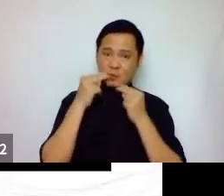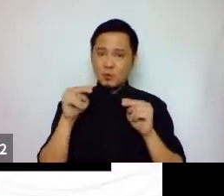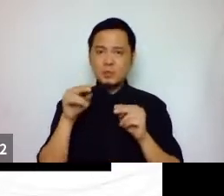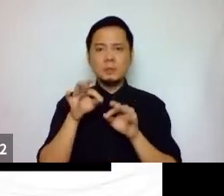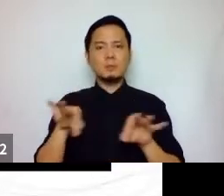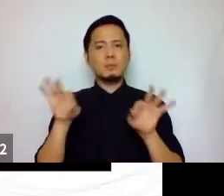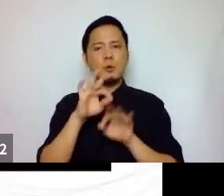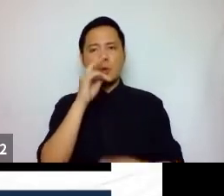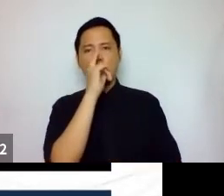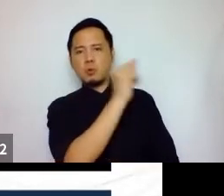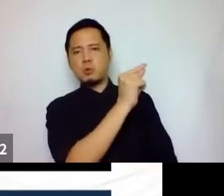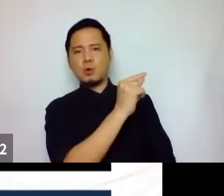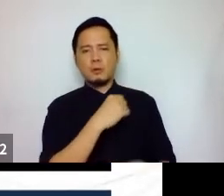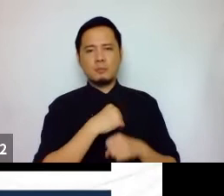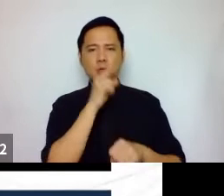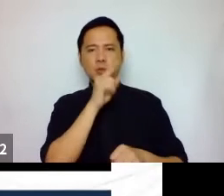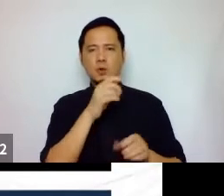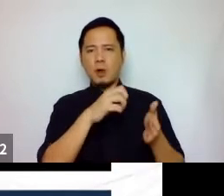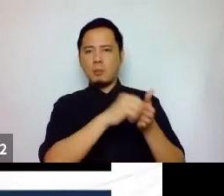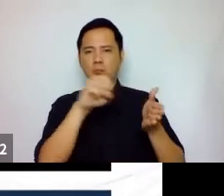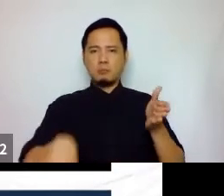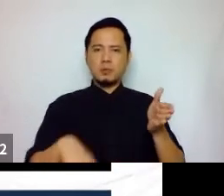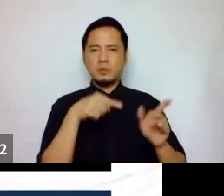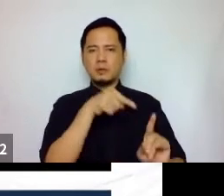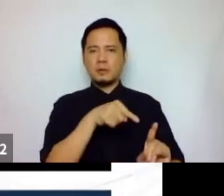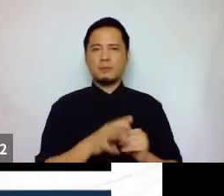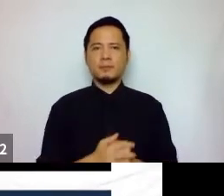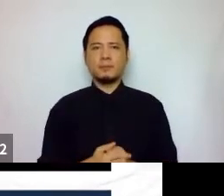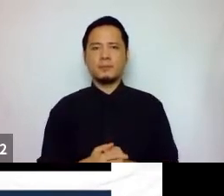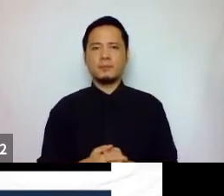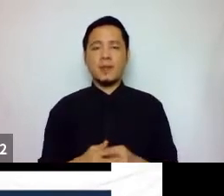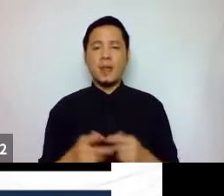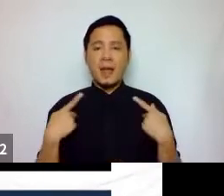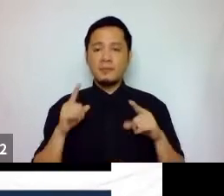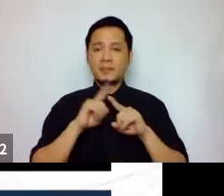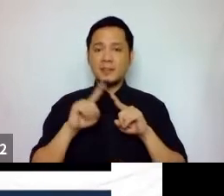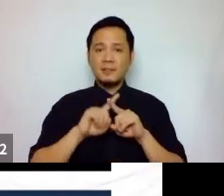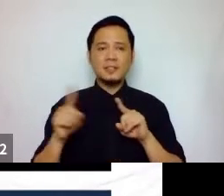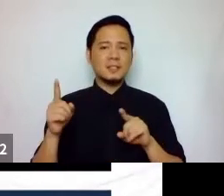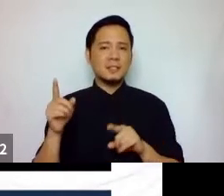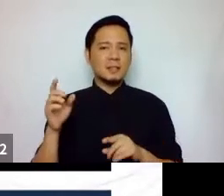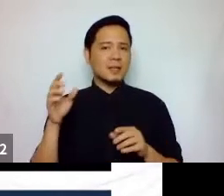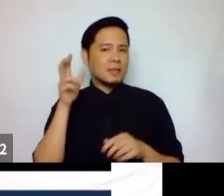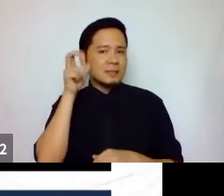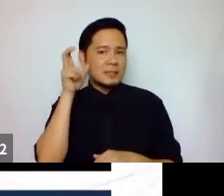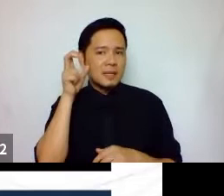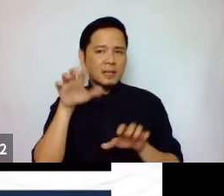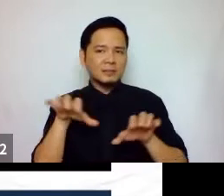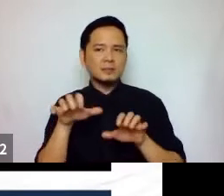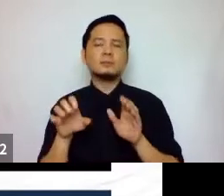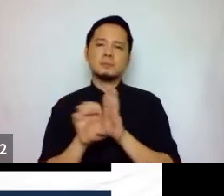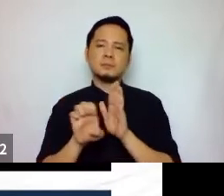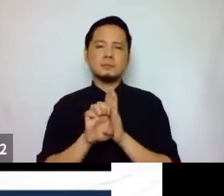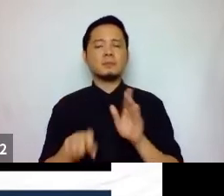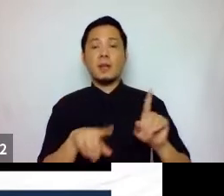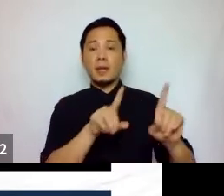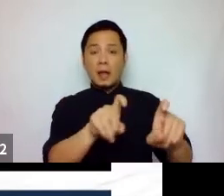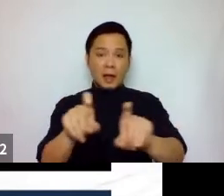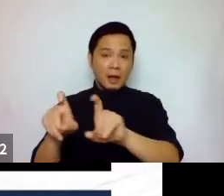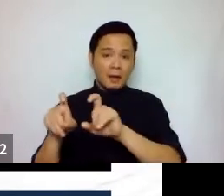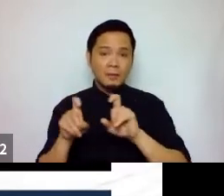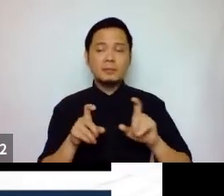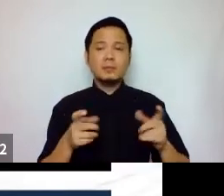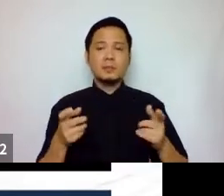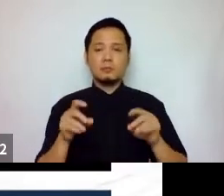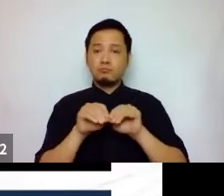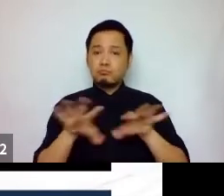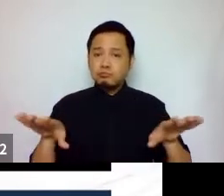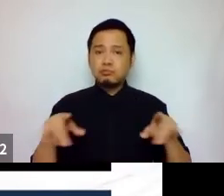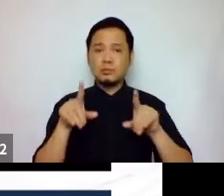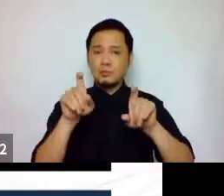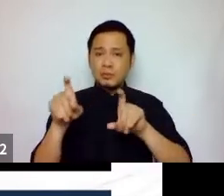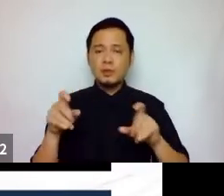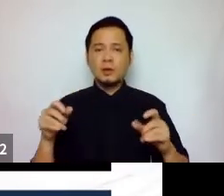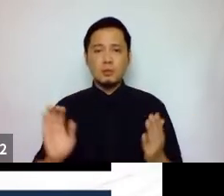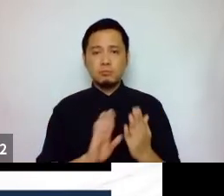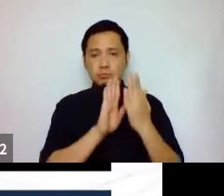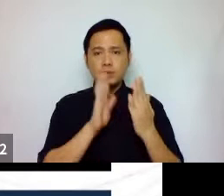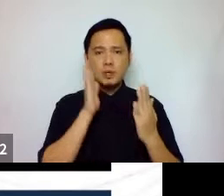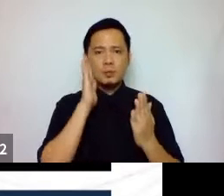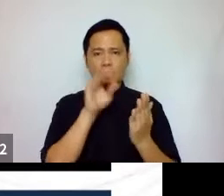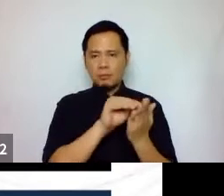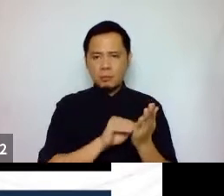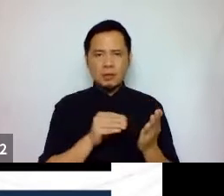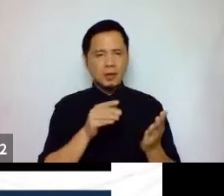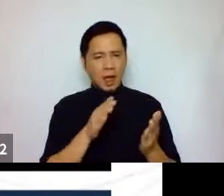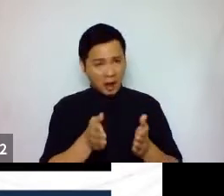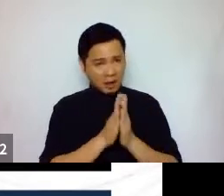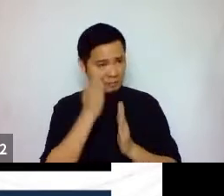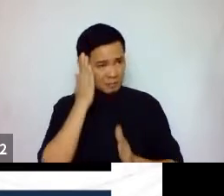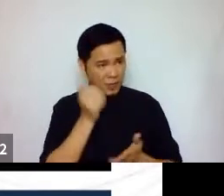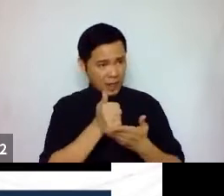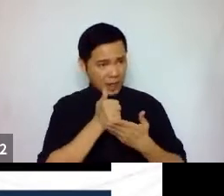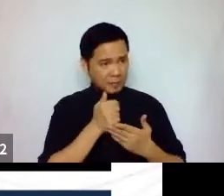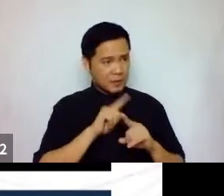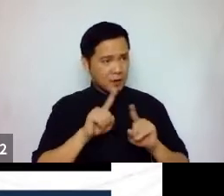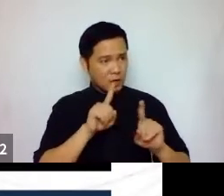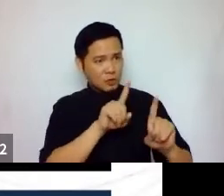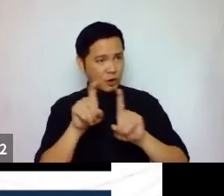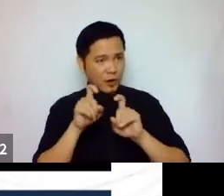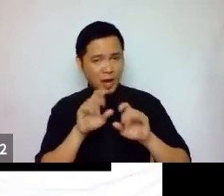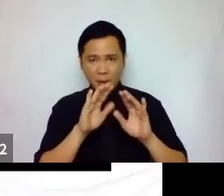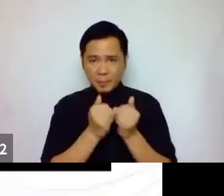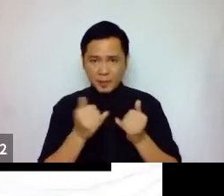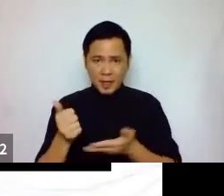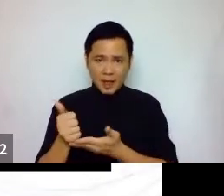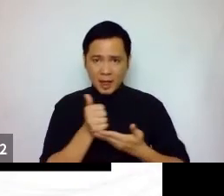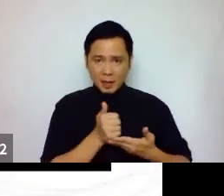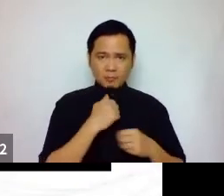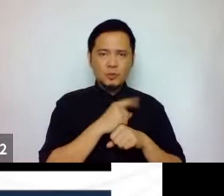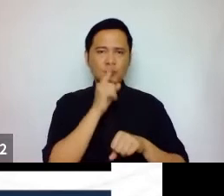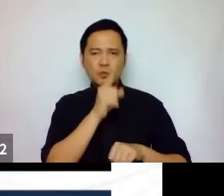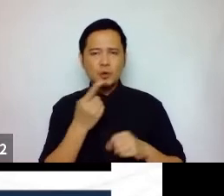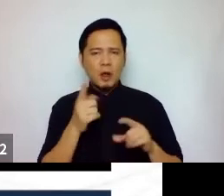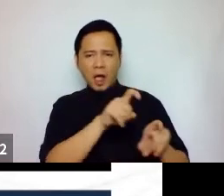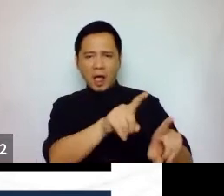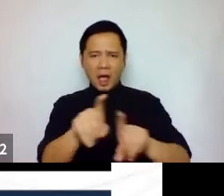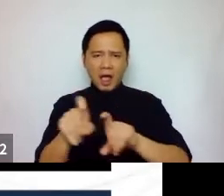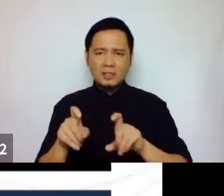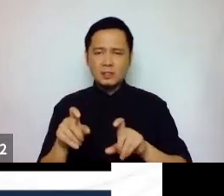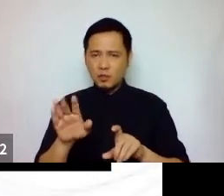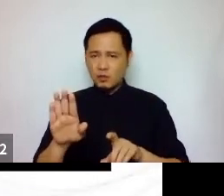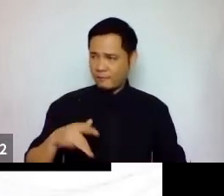Then we also have regular social listening activities, regular online surveys, some are called through phones for mobile surveys, and we also conduct face to face surveys where we get the help of big survey companies to gather the different sentiments of the people.